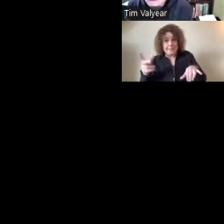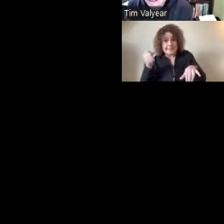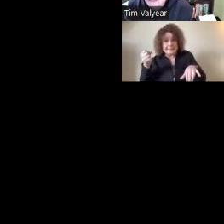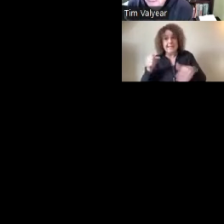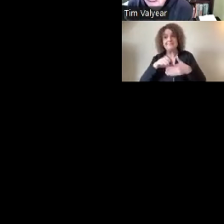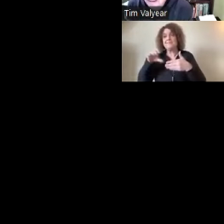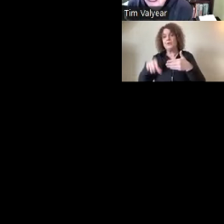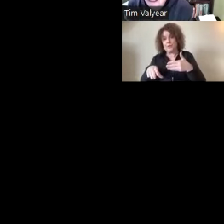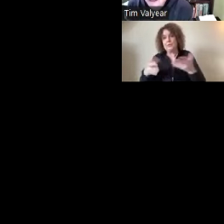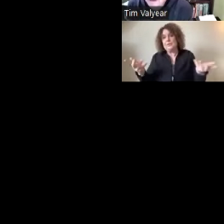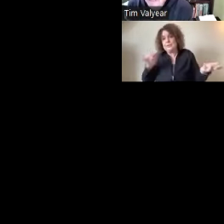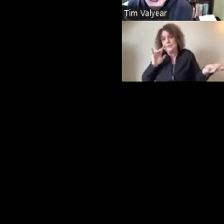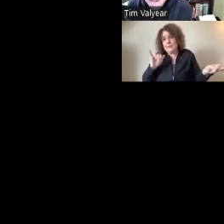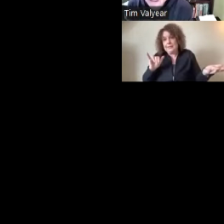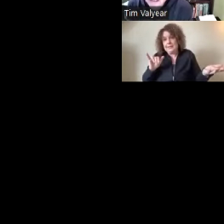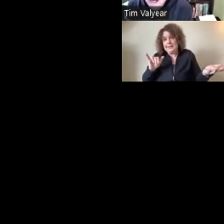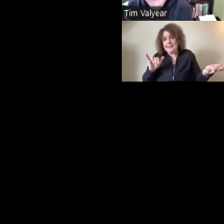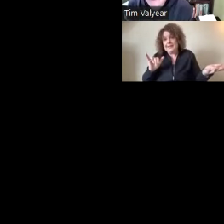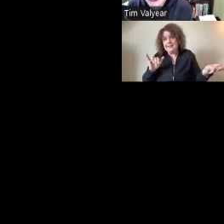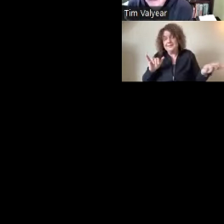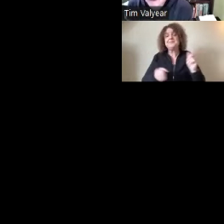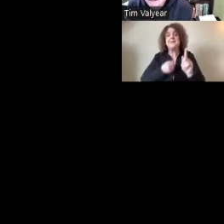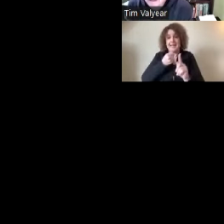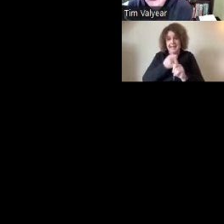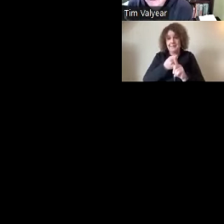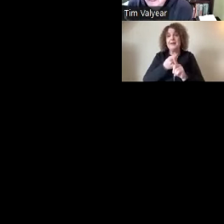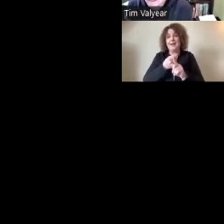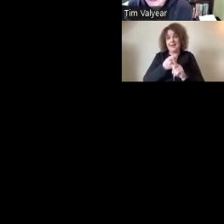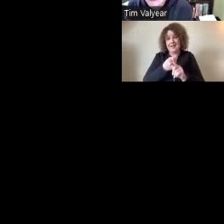level that we choose to live with and the consequences of